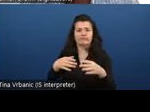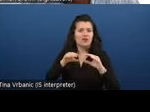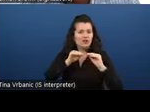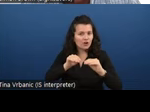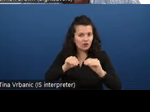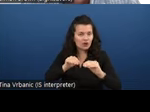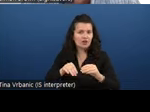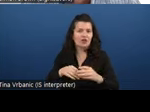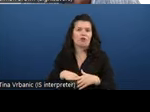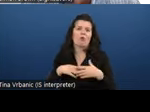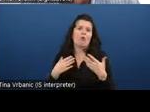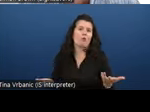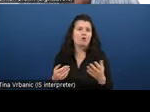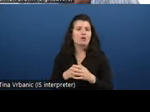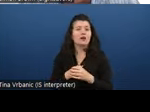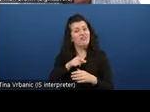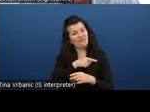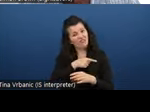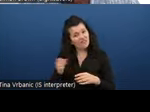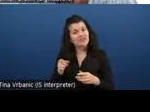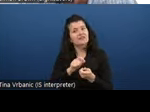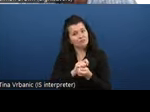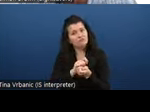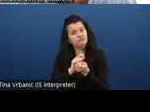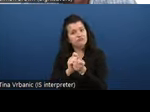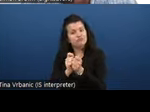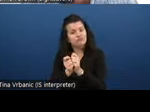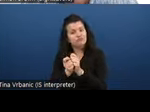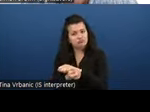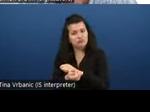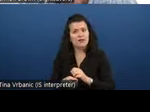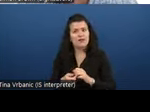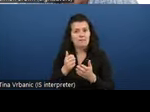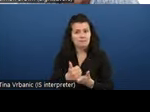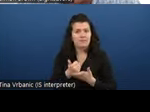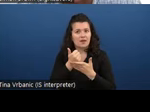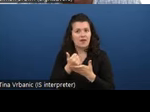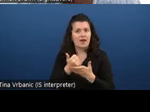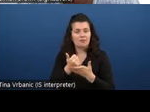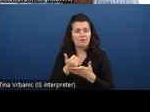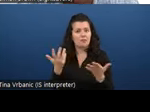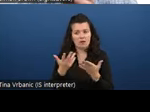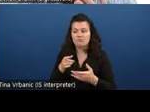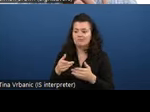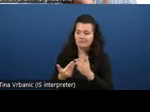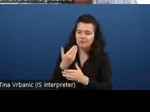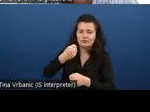program, but particularly when we link jobseekers to meant net threats that self that people